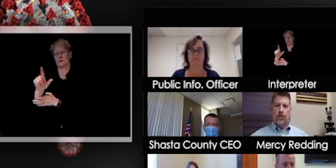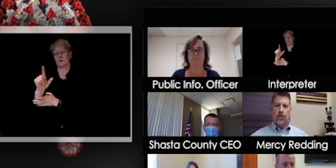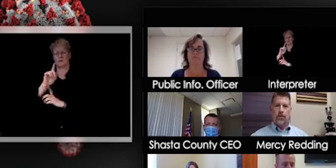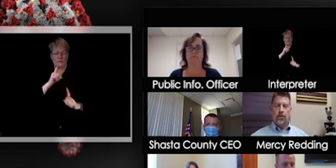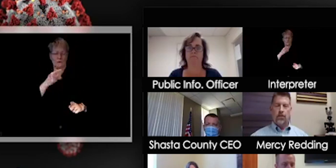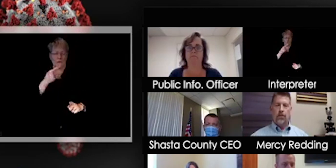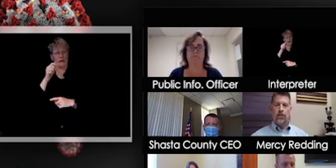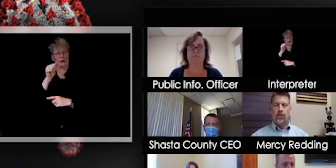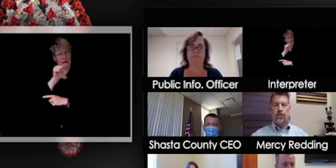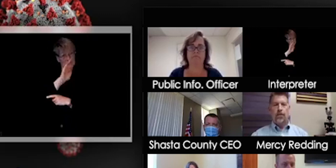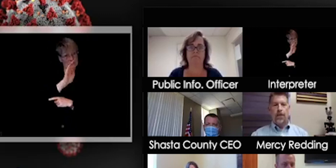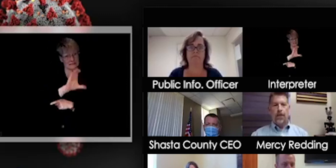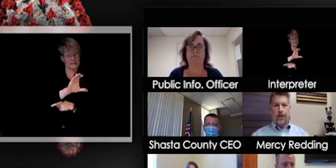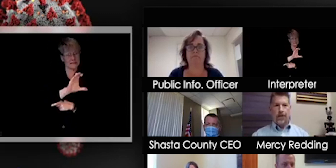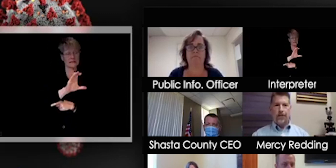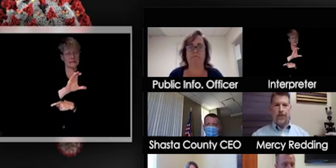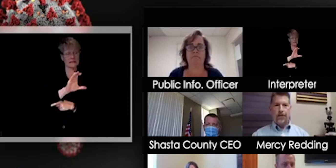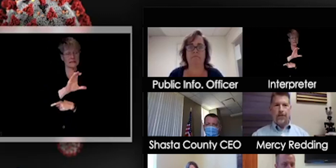be a question that state officials would need to answer.